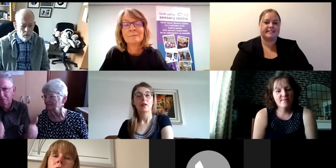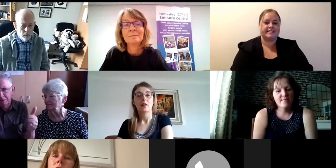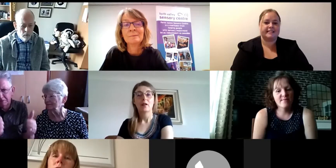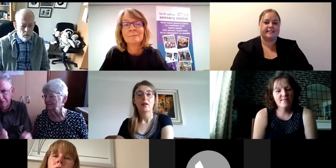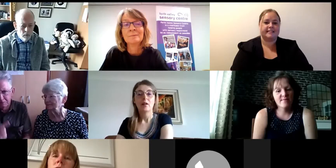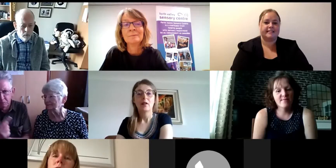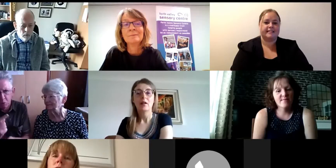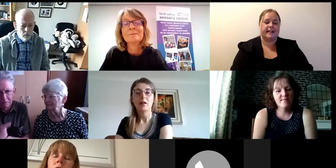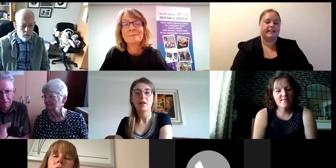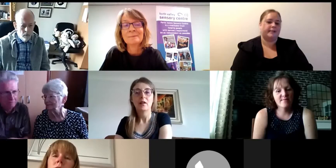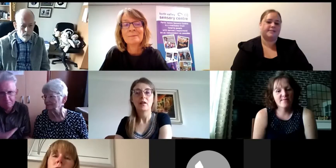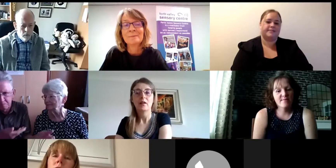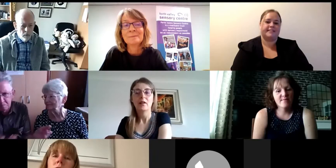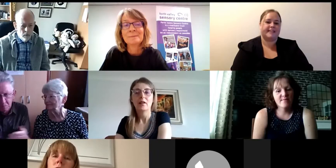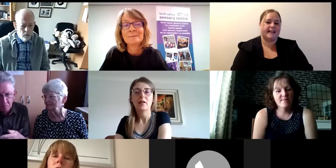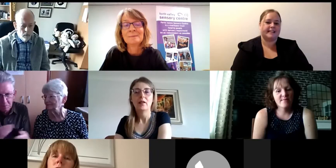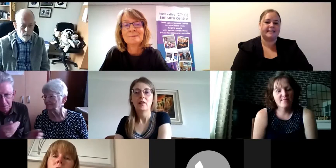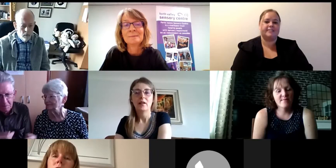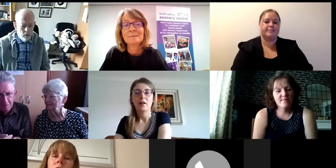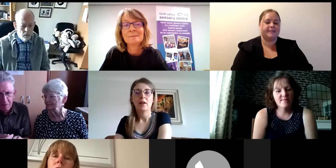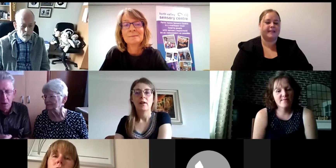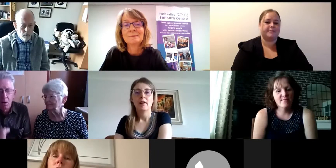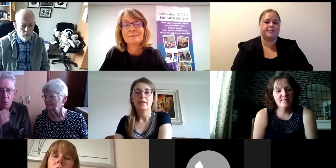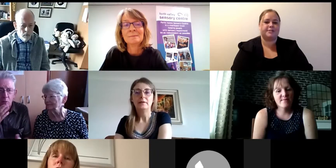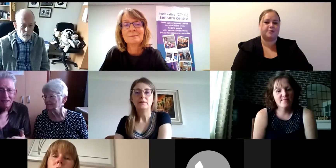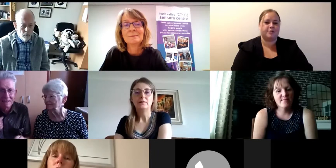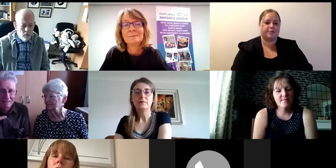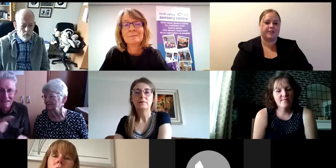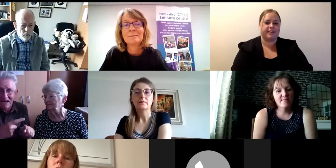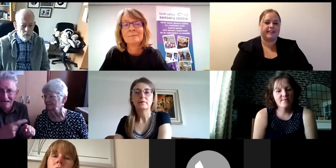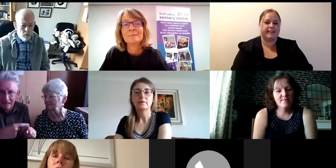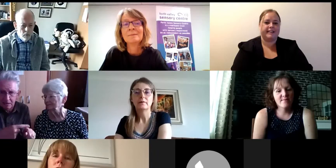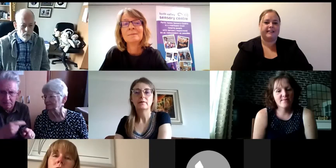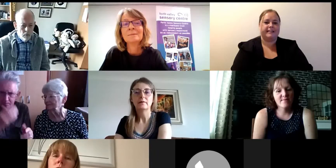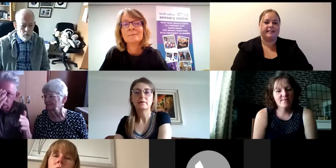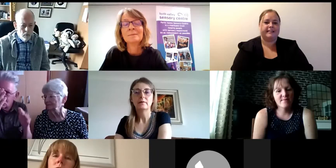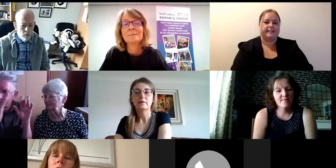and that was fantastic. Being able to talk freely.